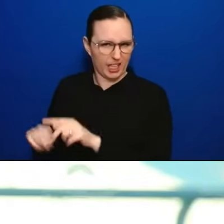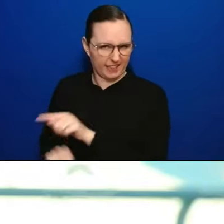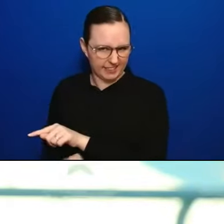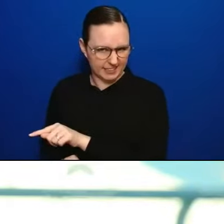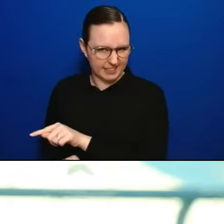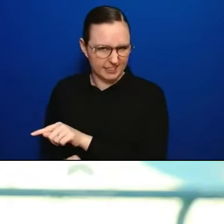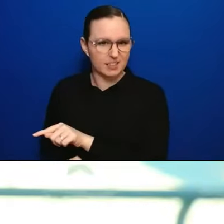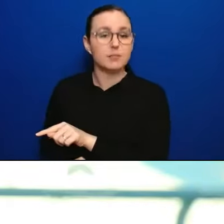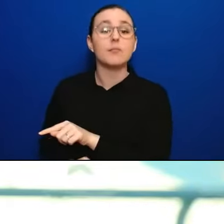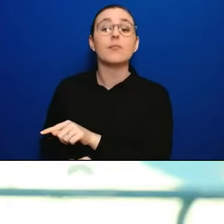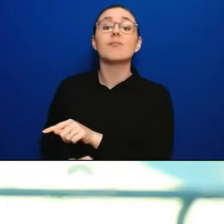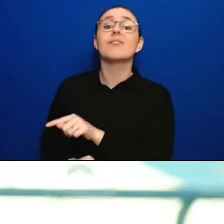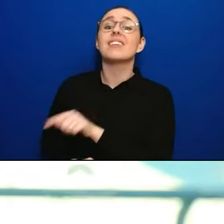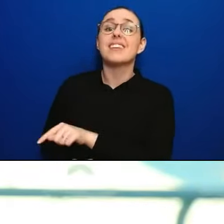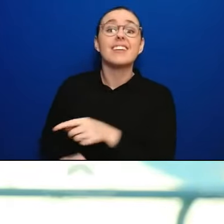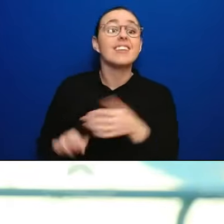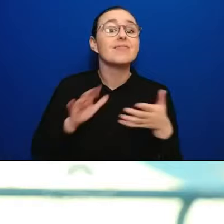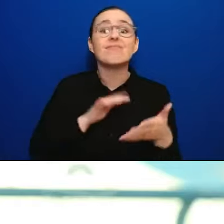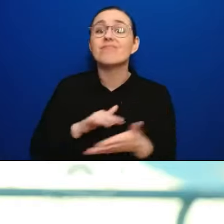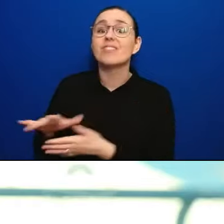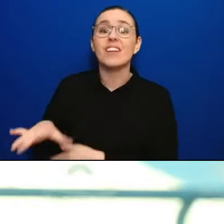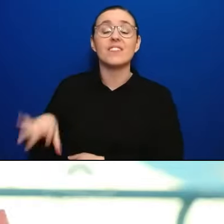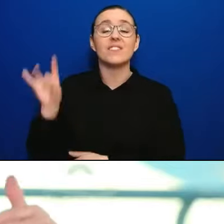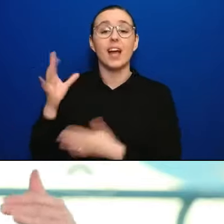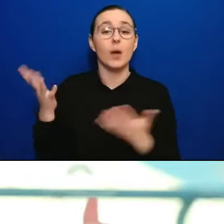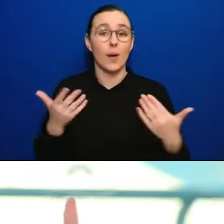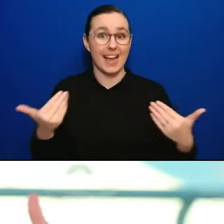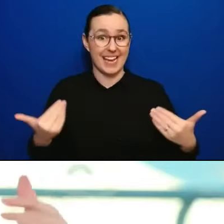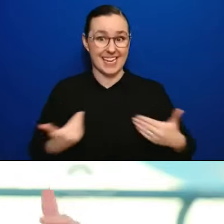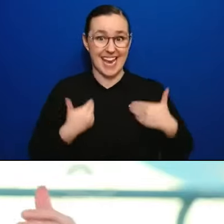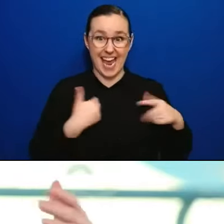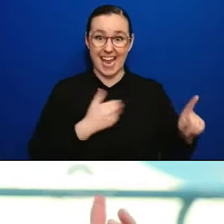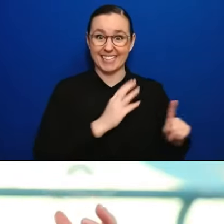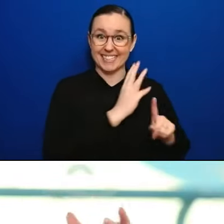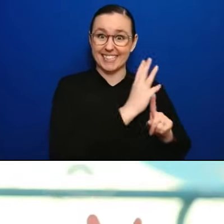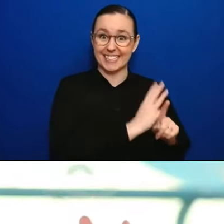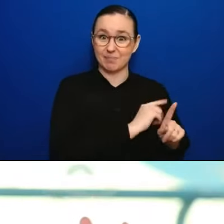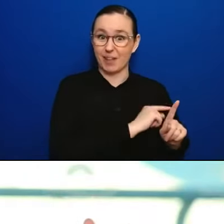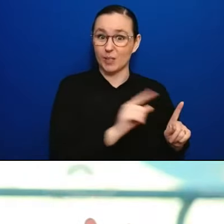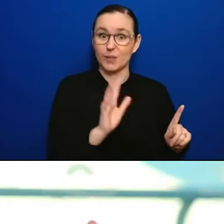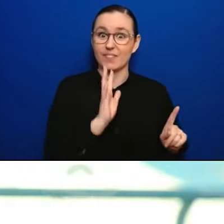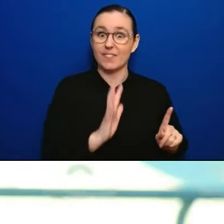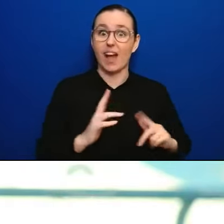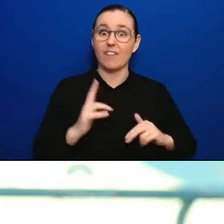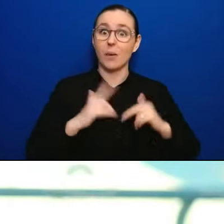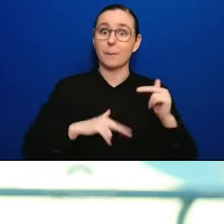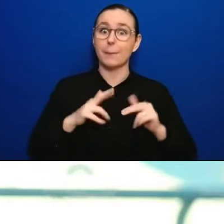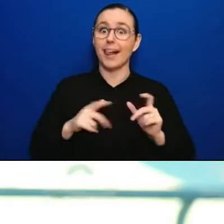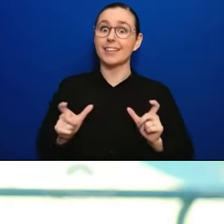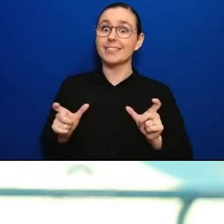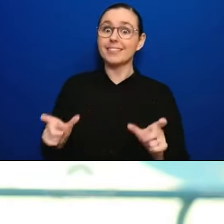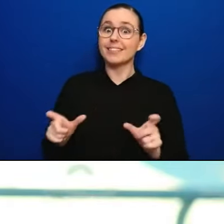what we see in adults that we know is protective so it's what we call a correlative immunity